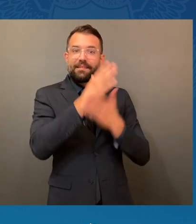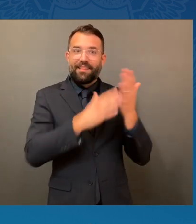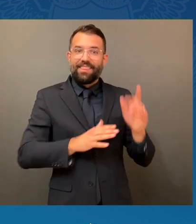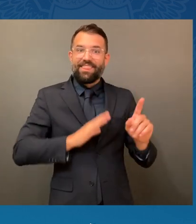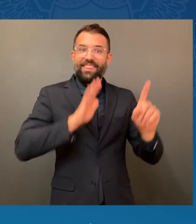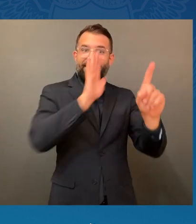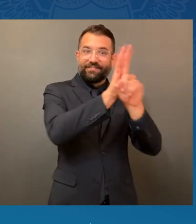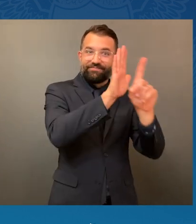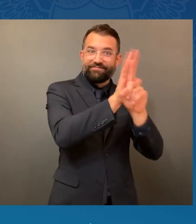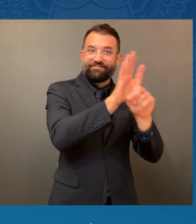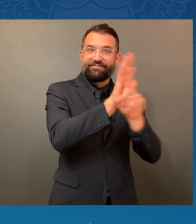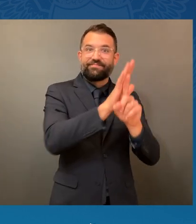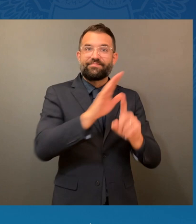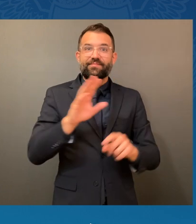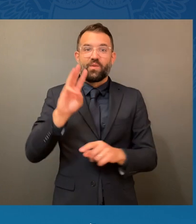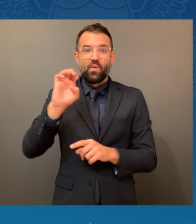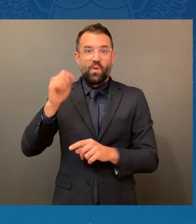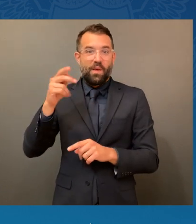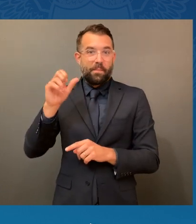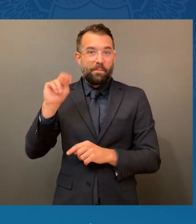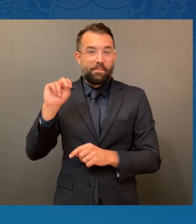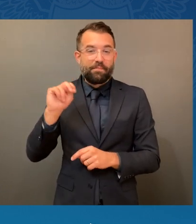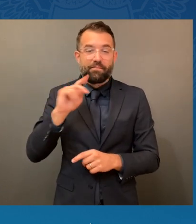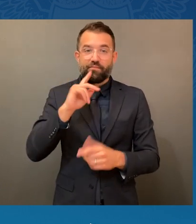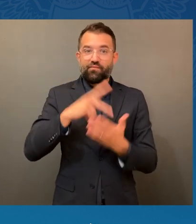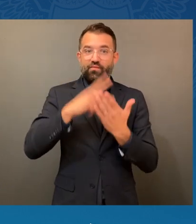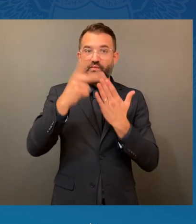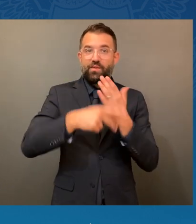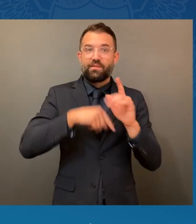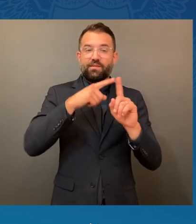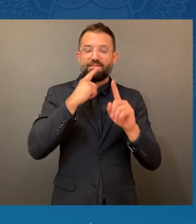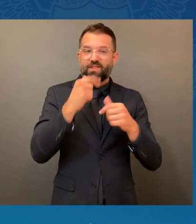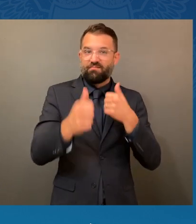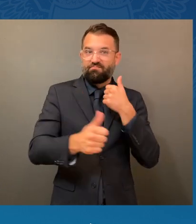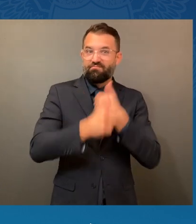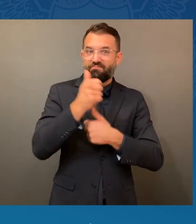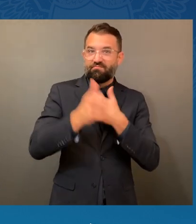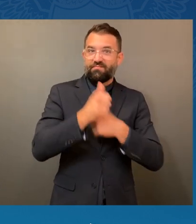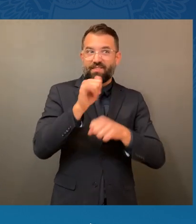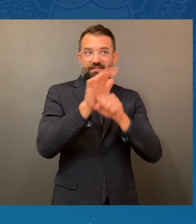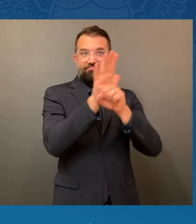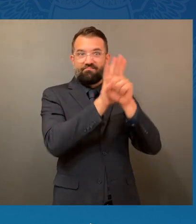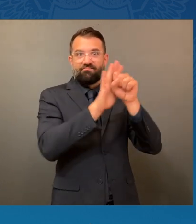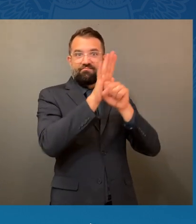which threatens regional stability and violates multiple